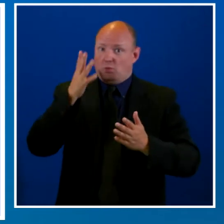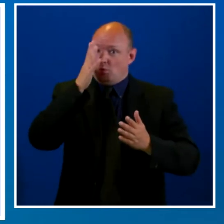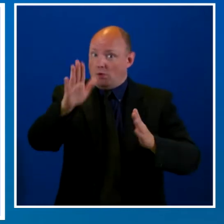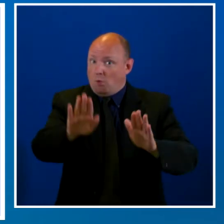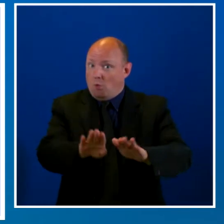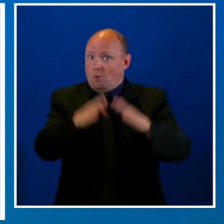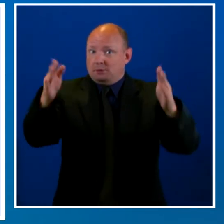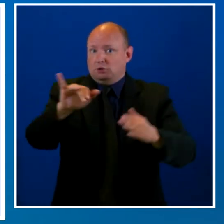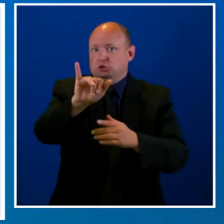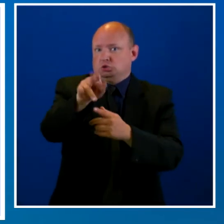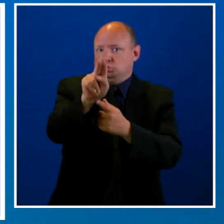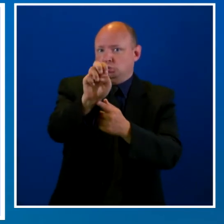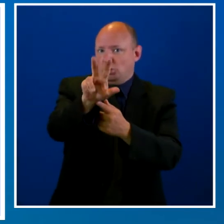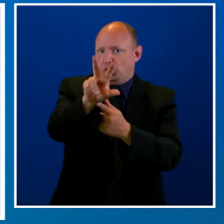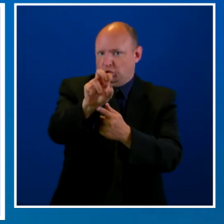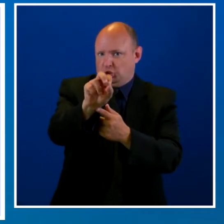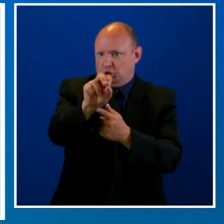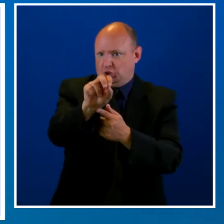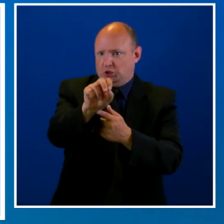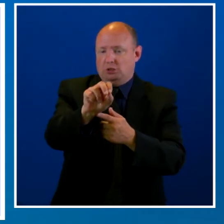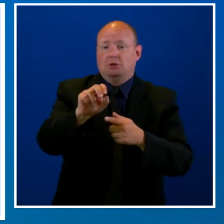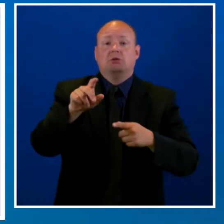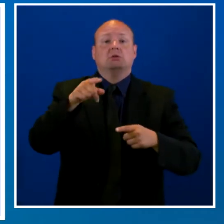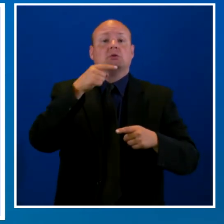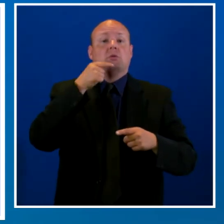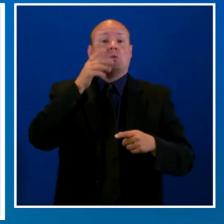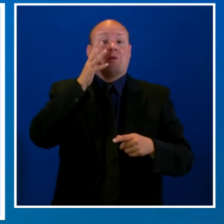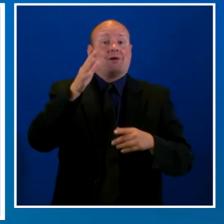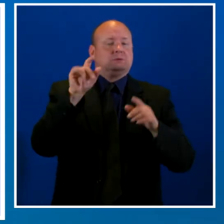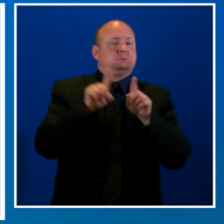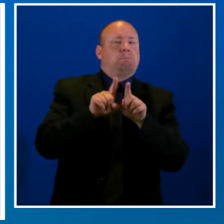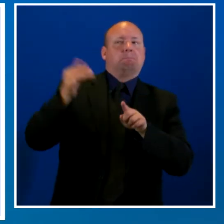And as I mentioned in my last update, we could reopen in the